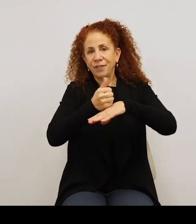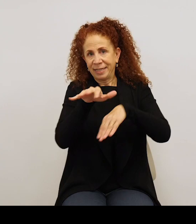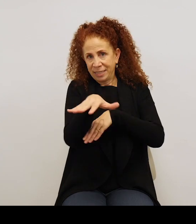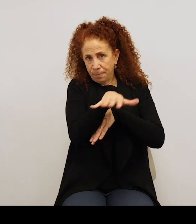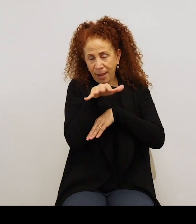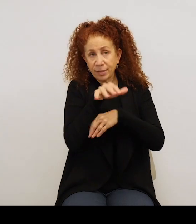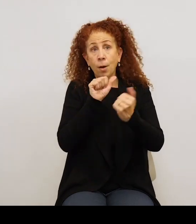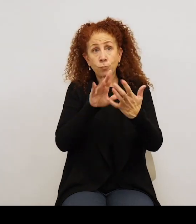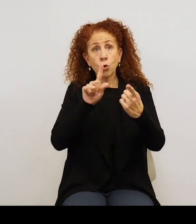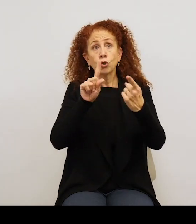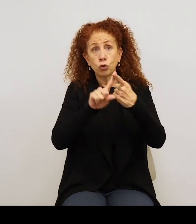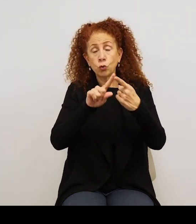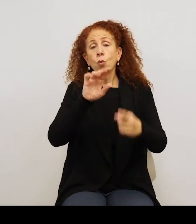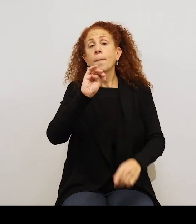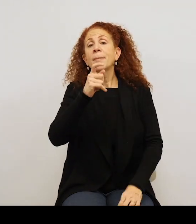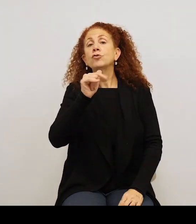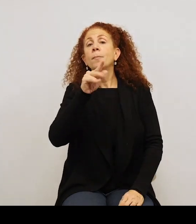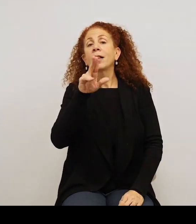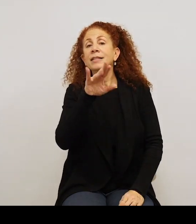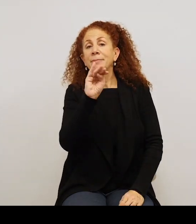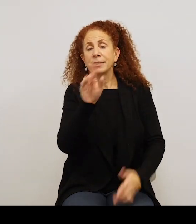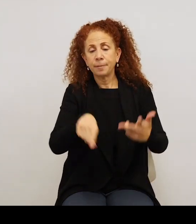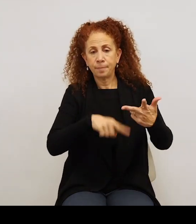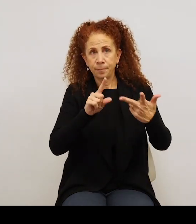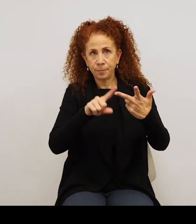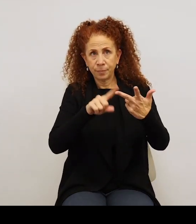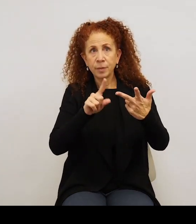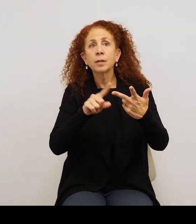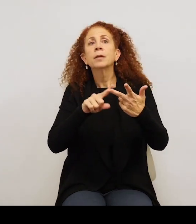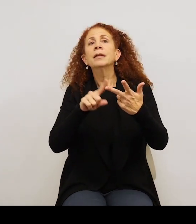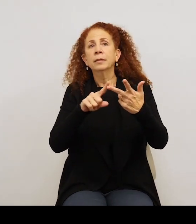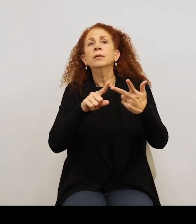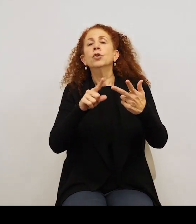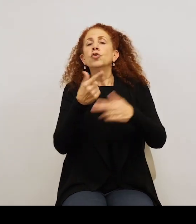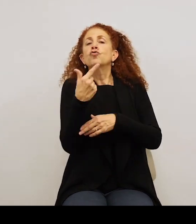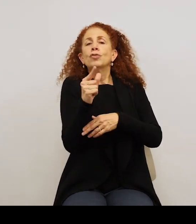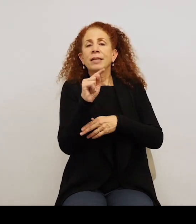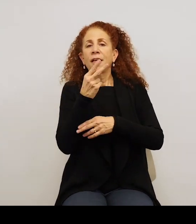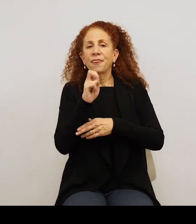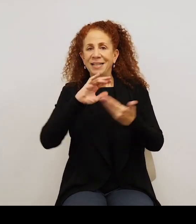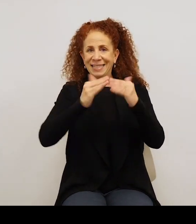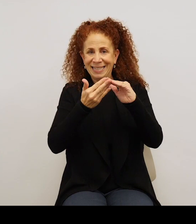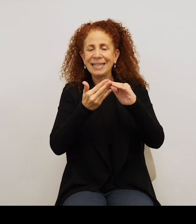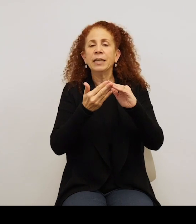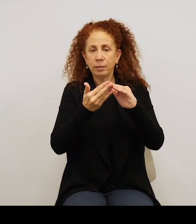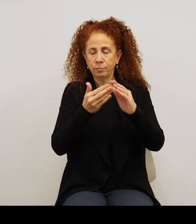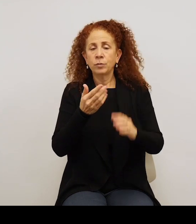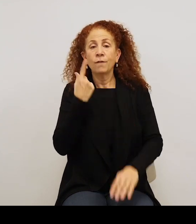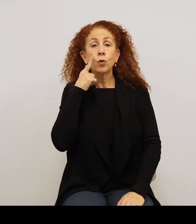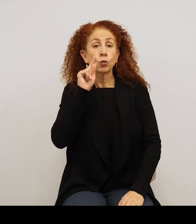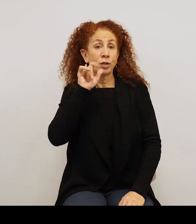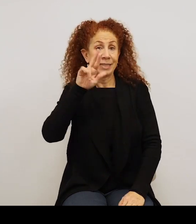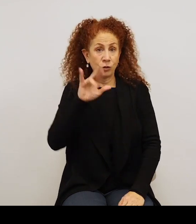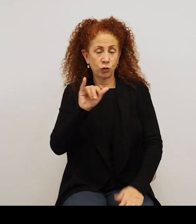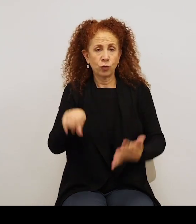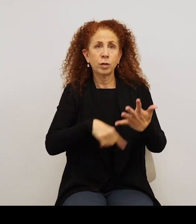Approaches to Metropolitanism, Greening the City: Urban Landscapes in the 20th Century,